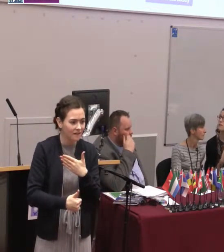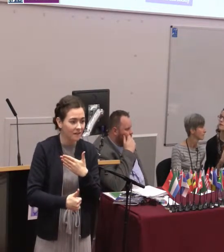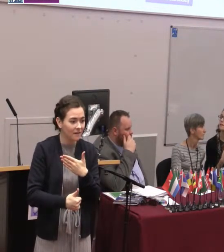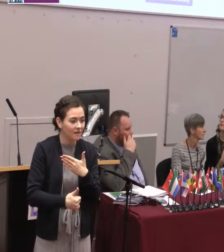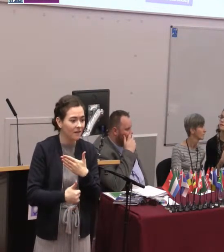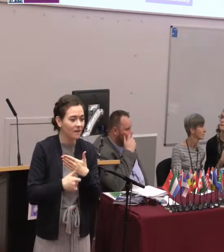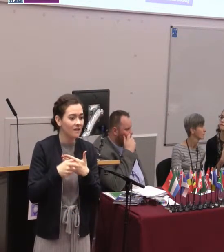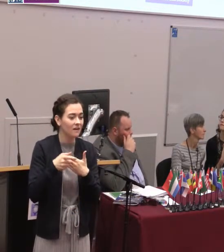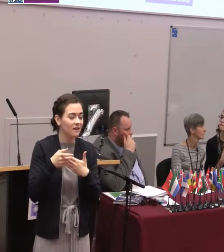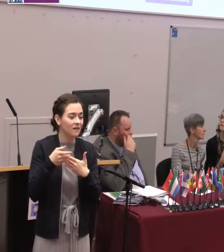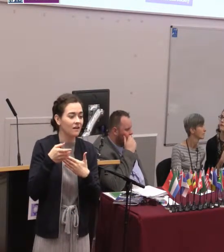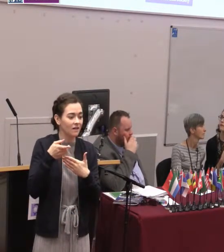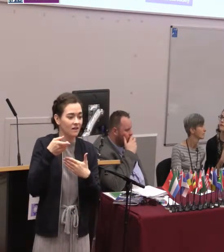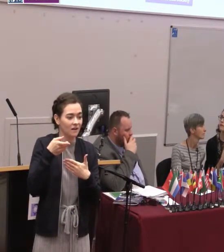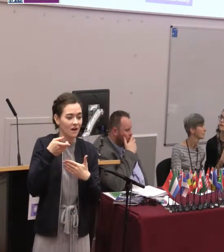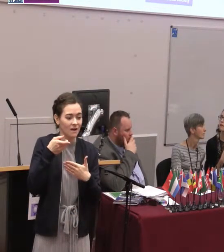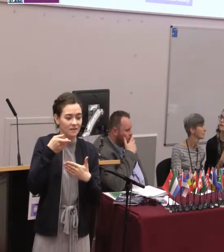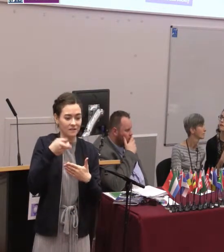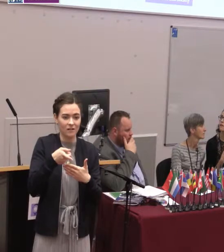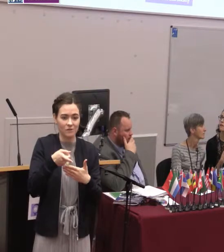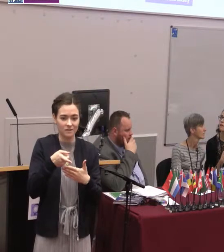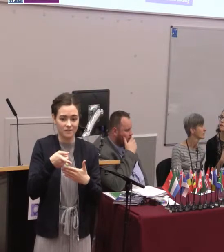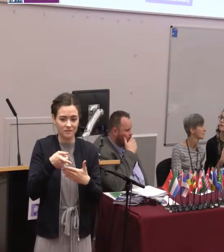always active in kicking the ball.